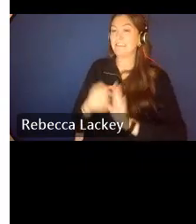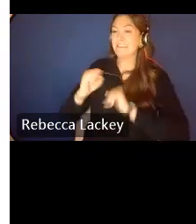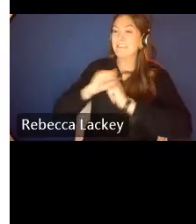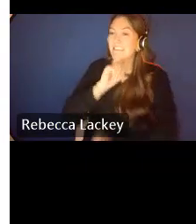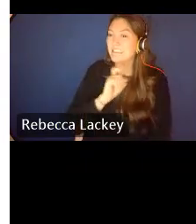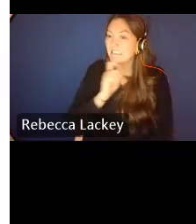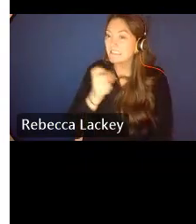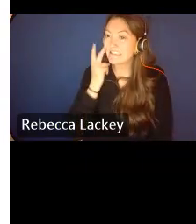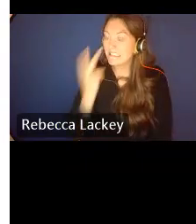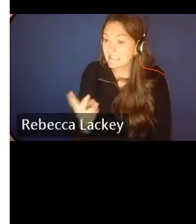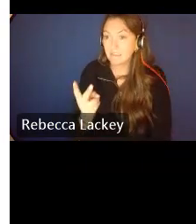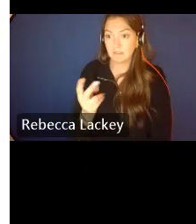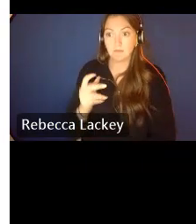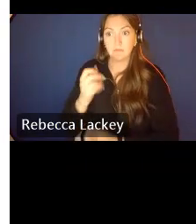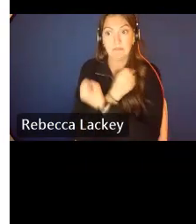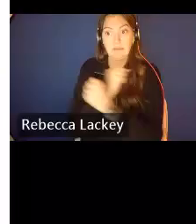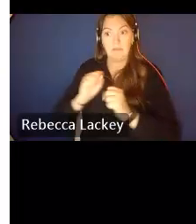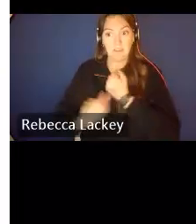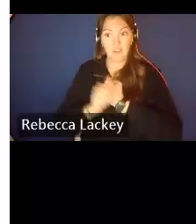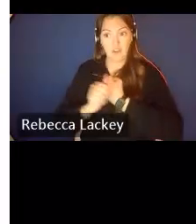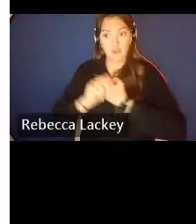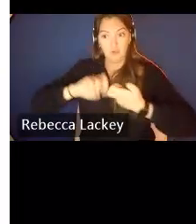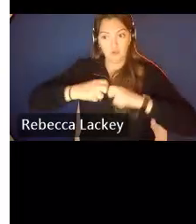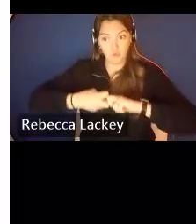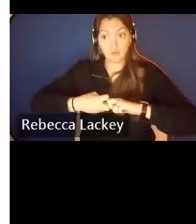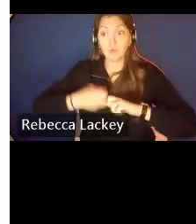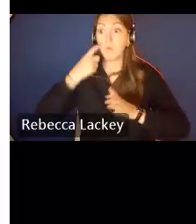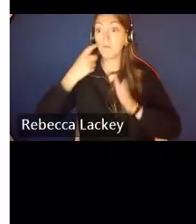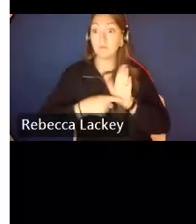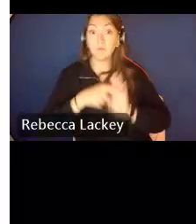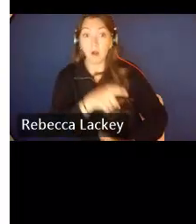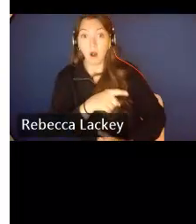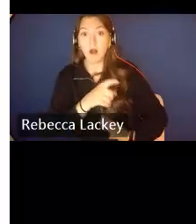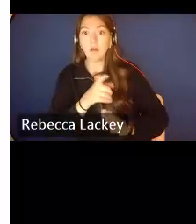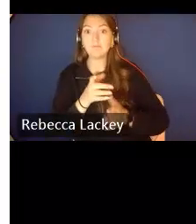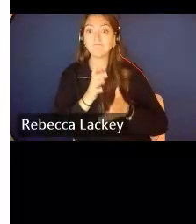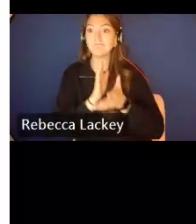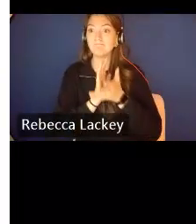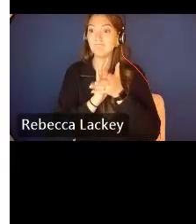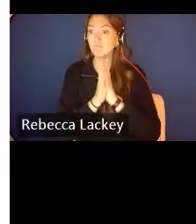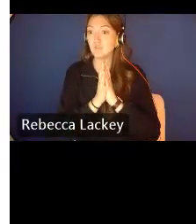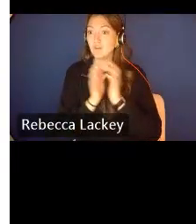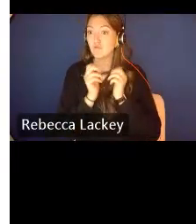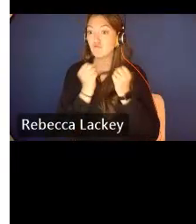which posed a safety hazard. Once discovered, traffic was then shifted to avoid the damaged